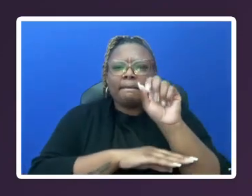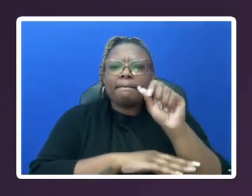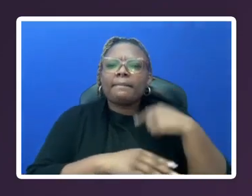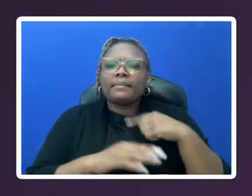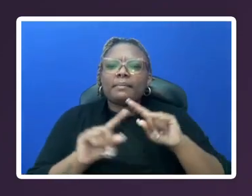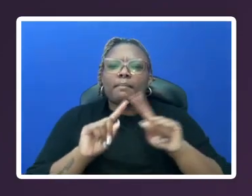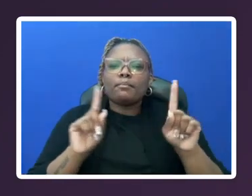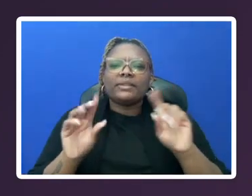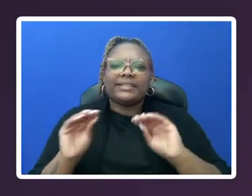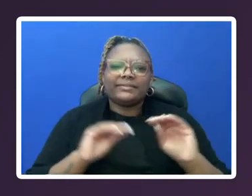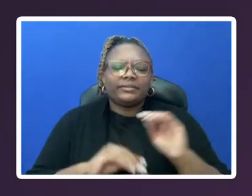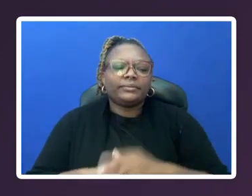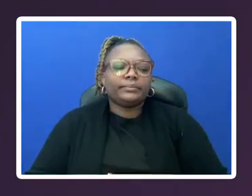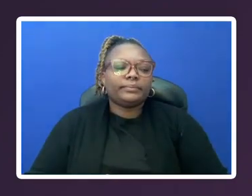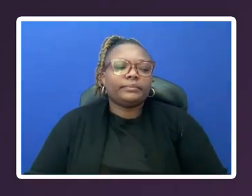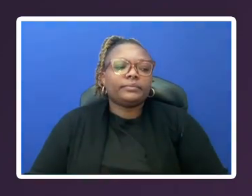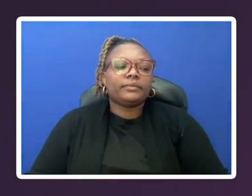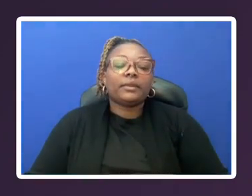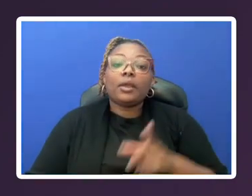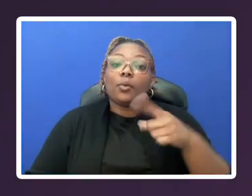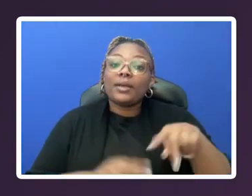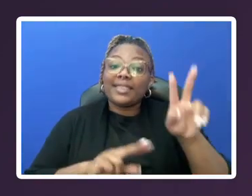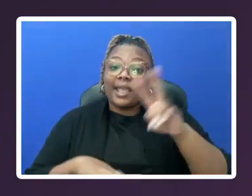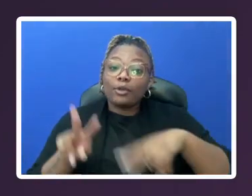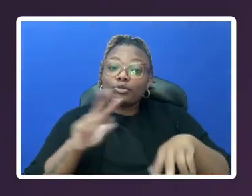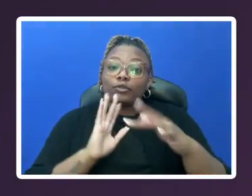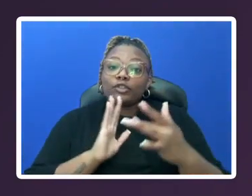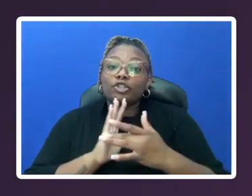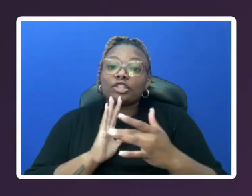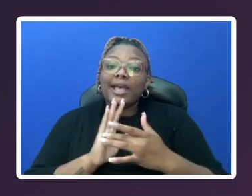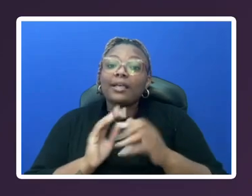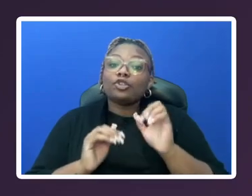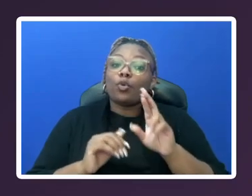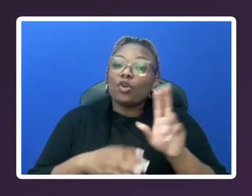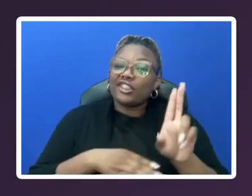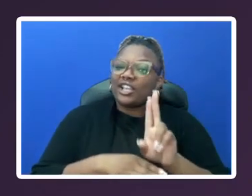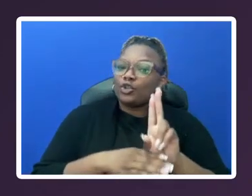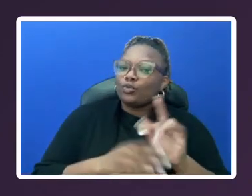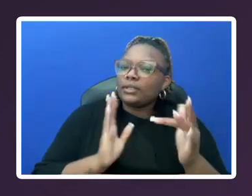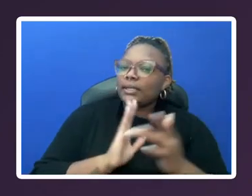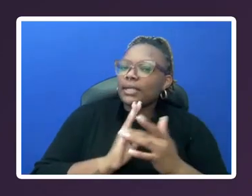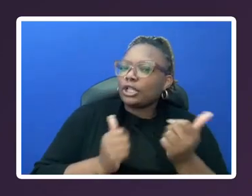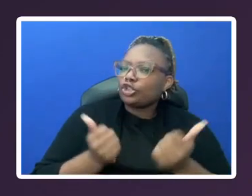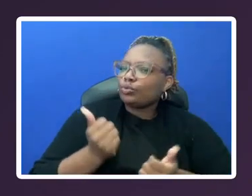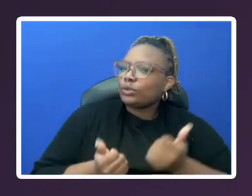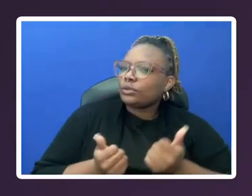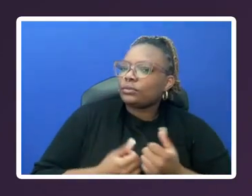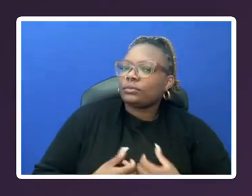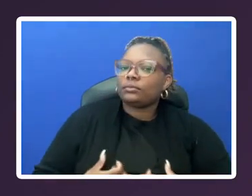Were they observers of technology or end-users? That's a good one too. Well thank you again for